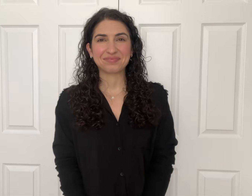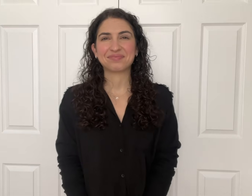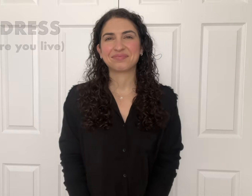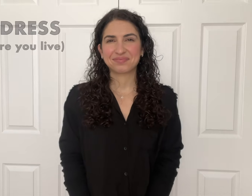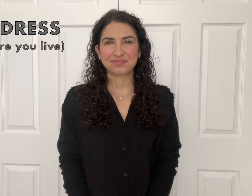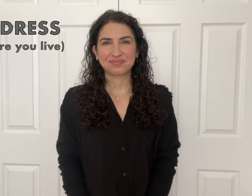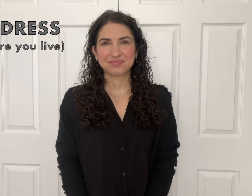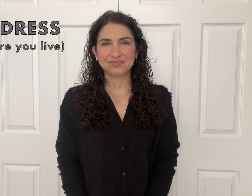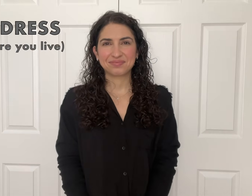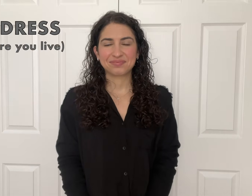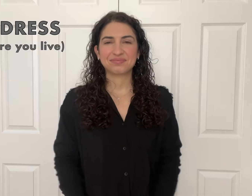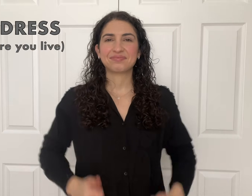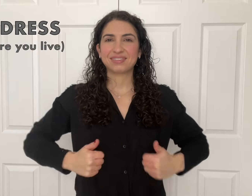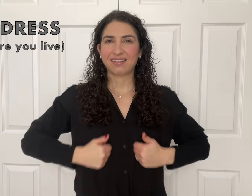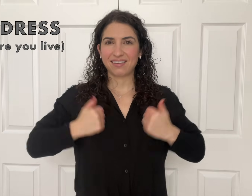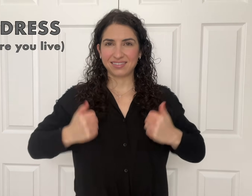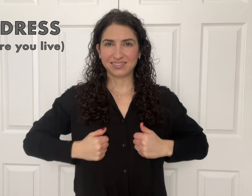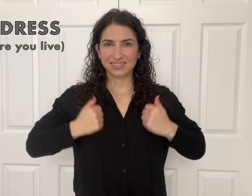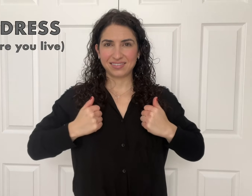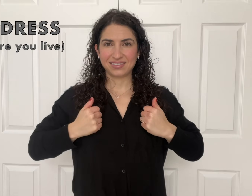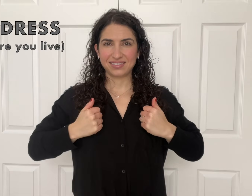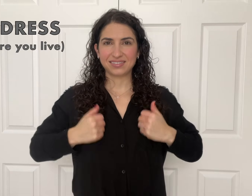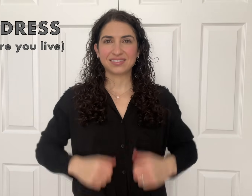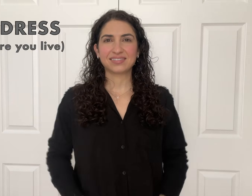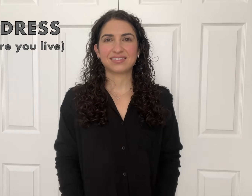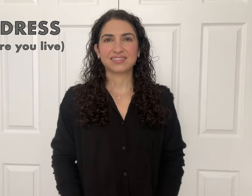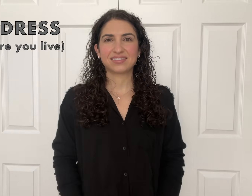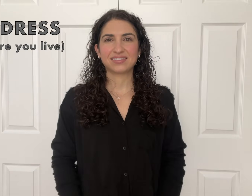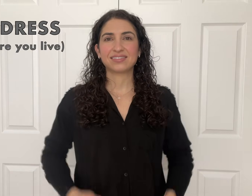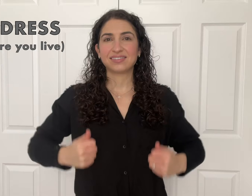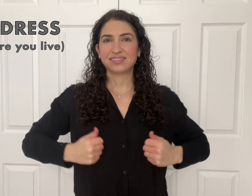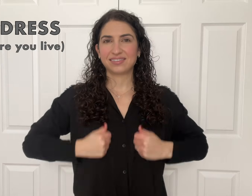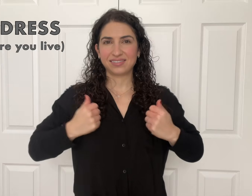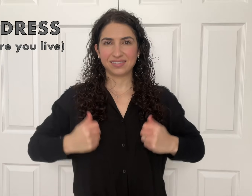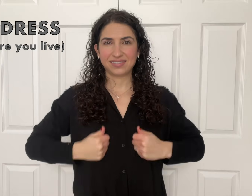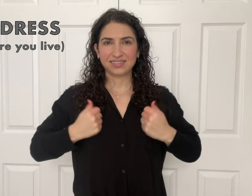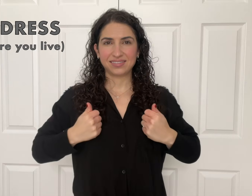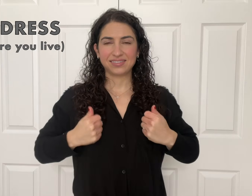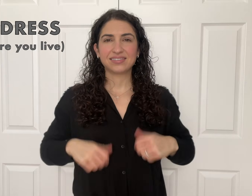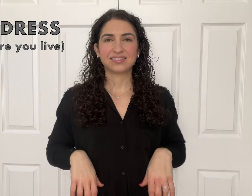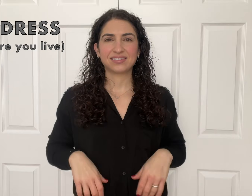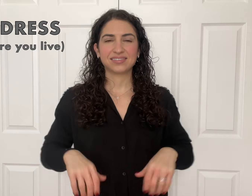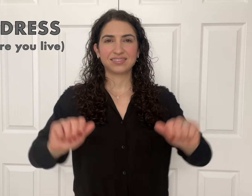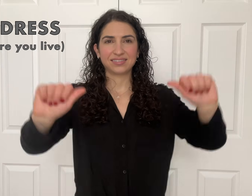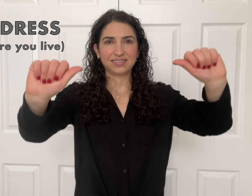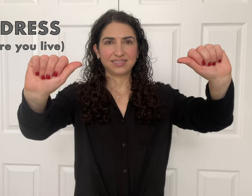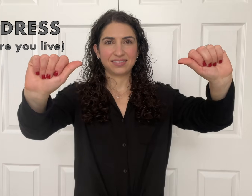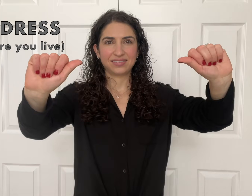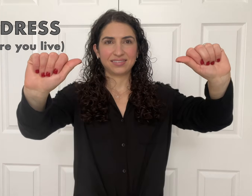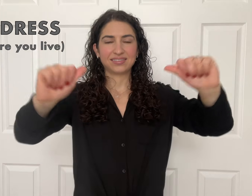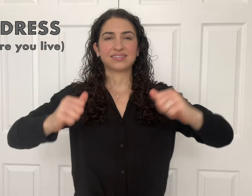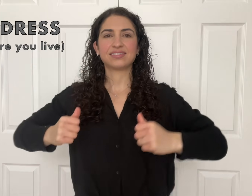Address.